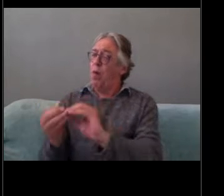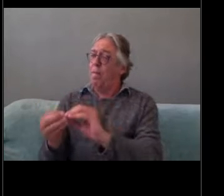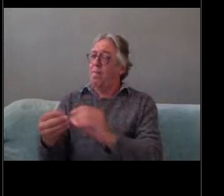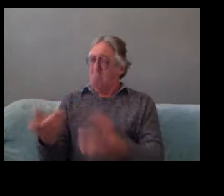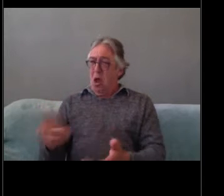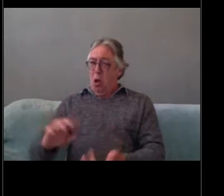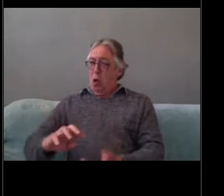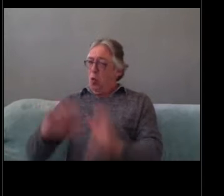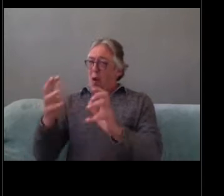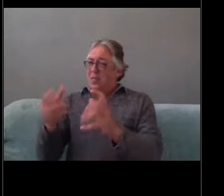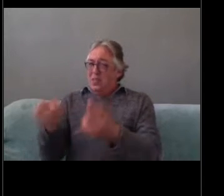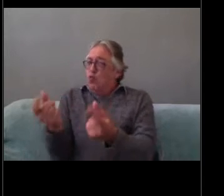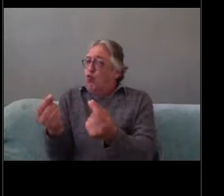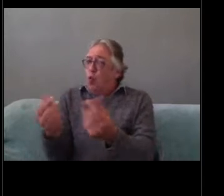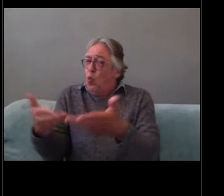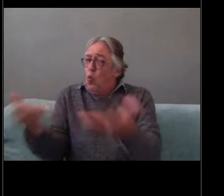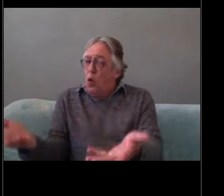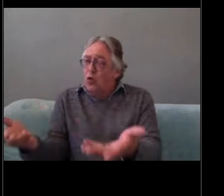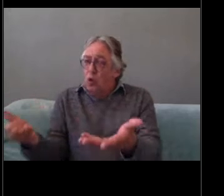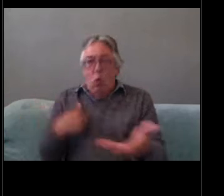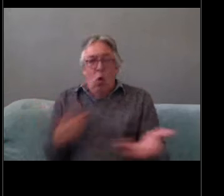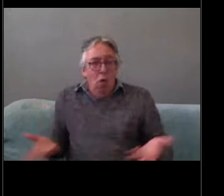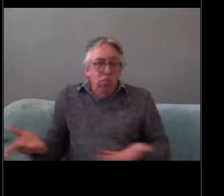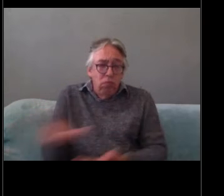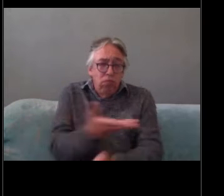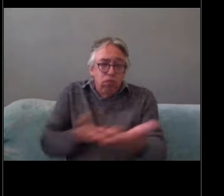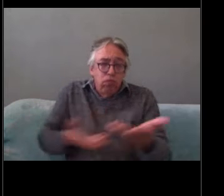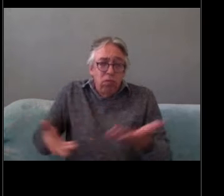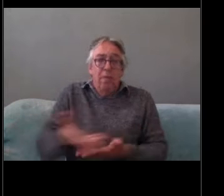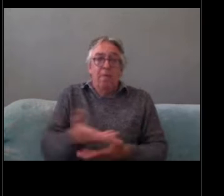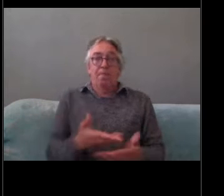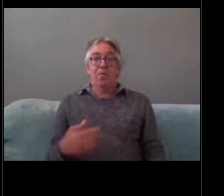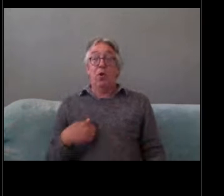And that's why we had direct contacts with national and regional authorities.